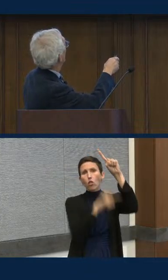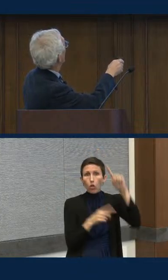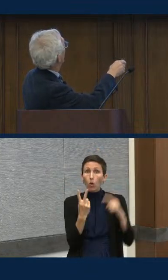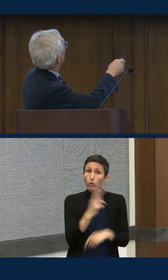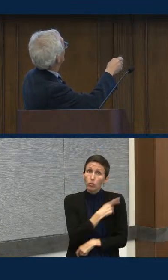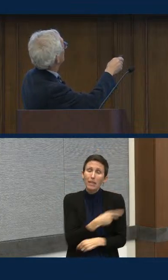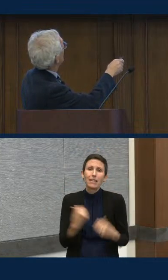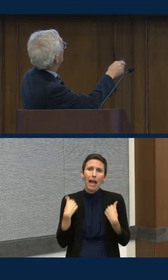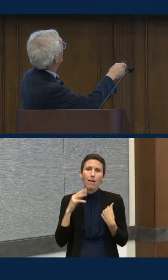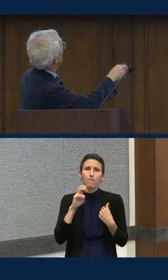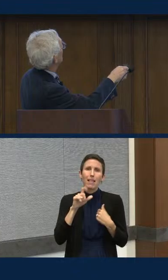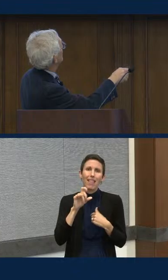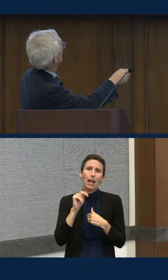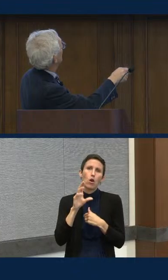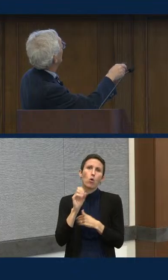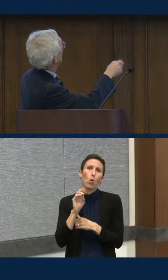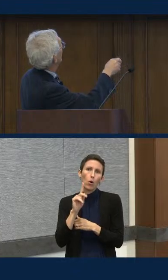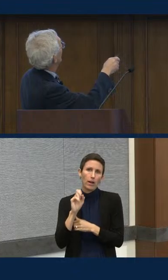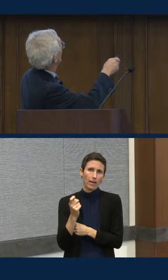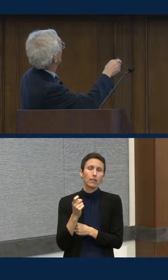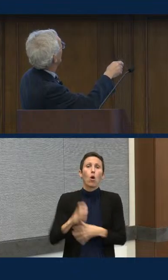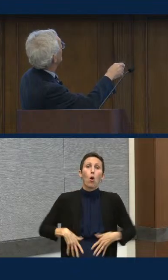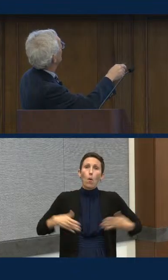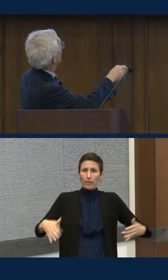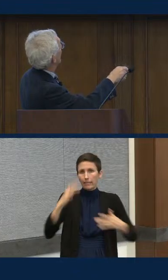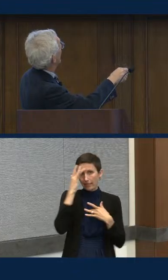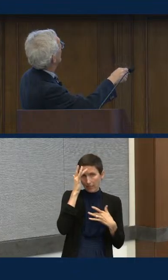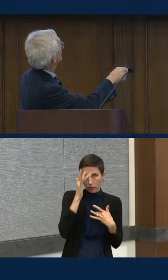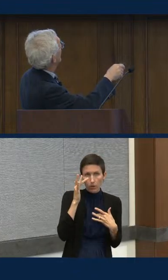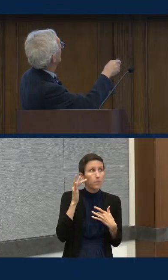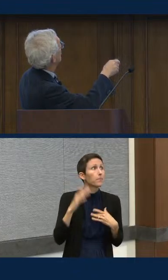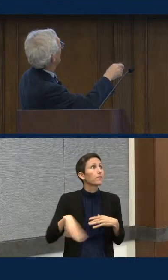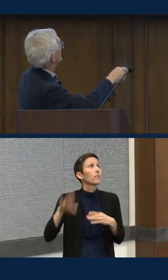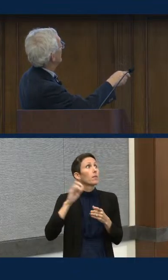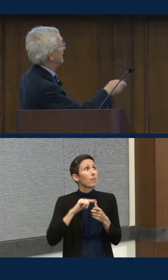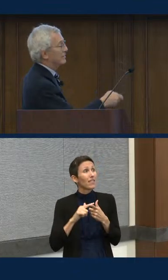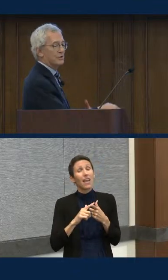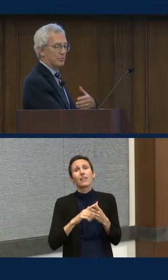melanocortin syndrome and treatment with an MC4 agonist